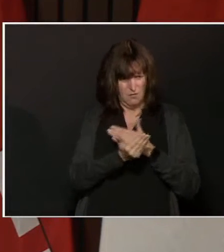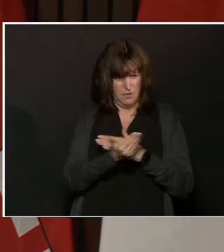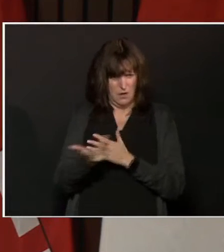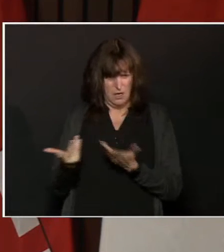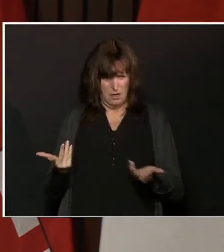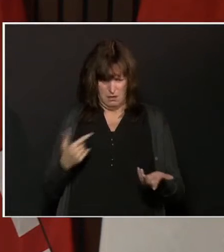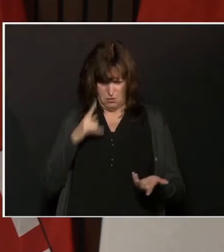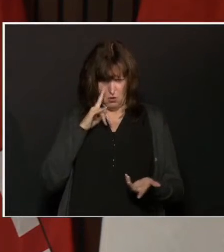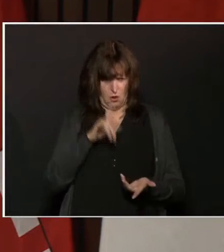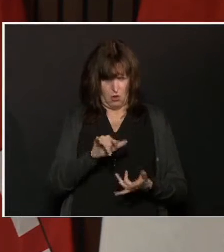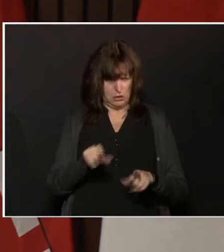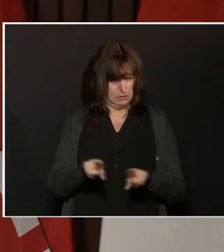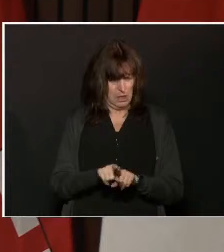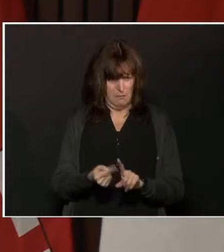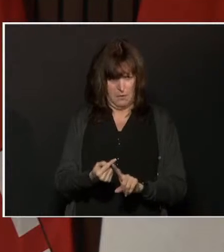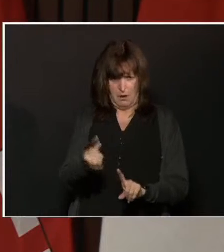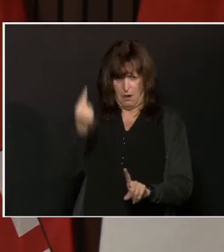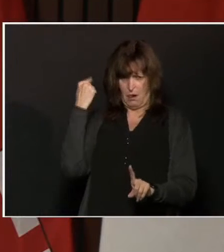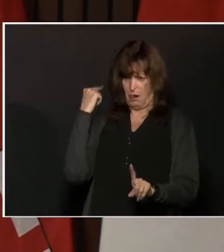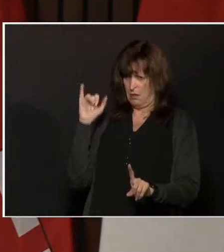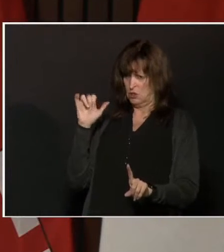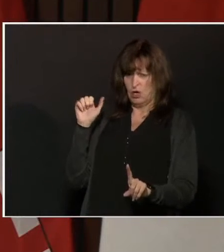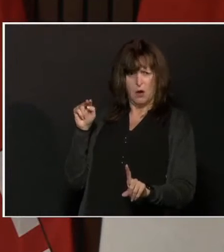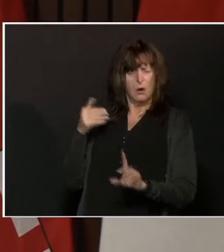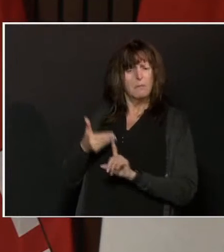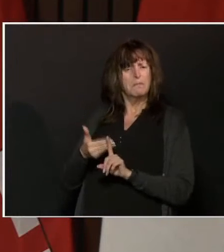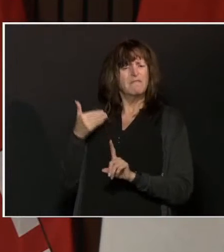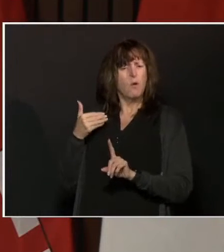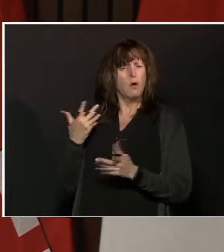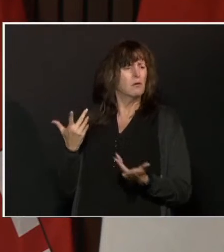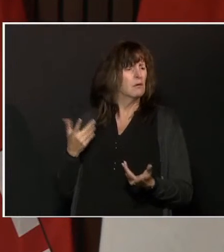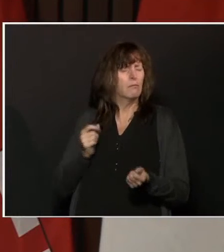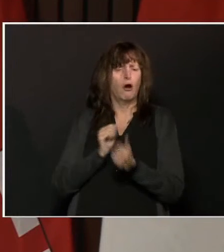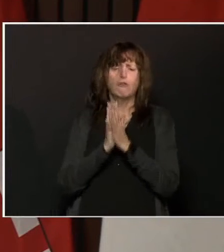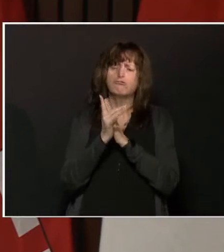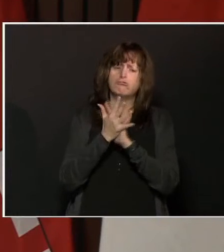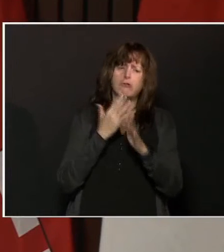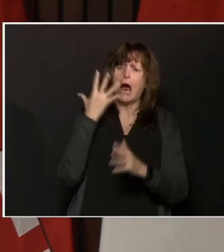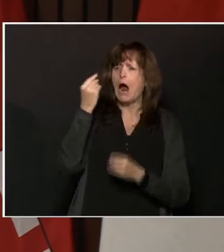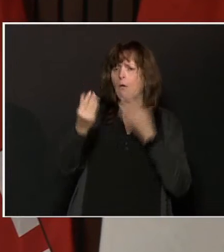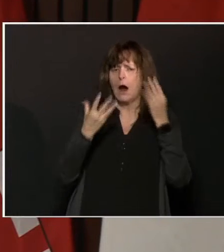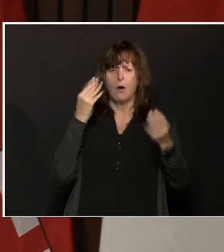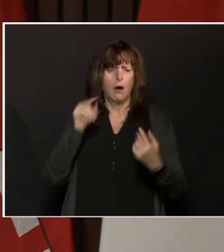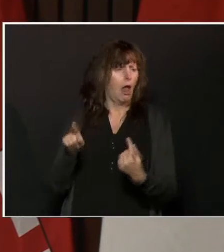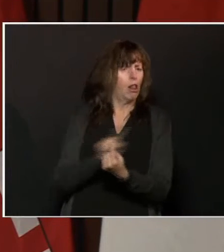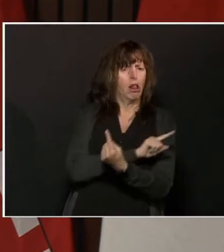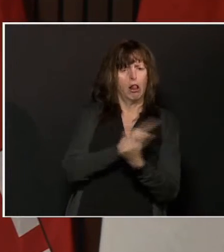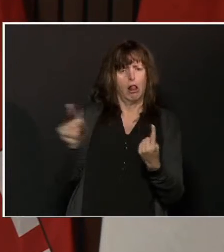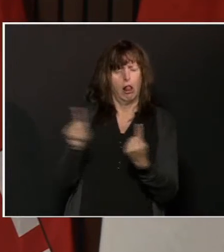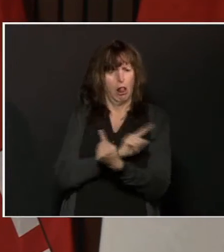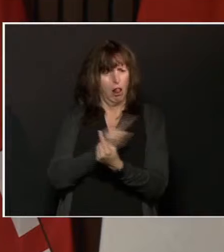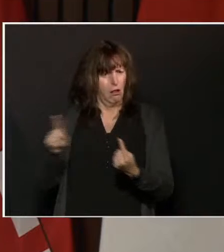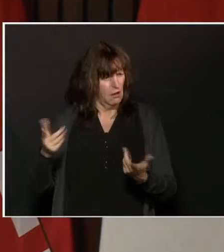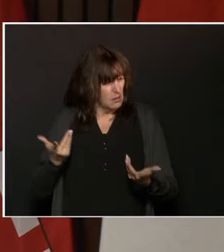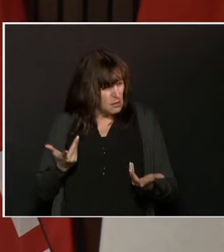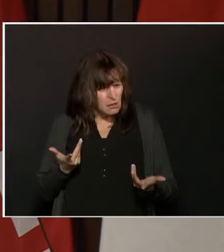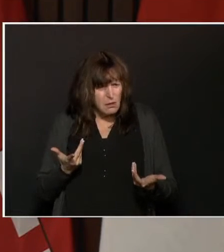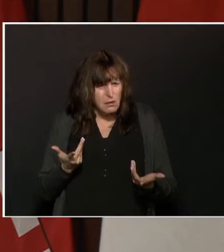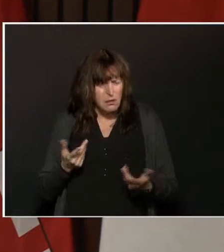CASE GROWTH AS YOU SEE IN THAT BIG SPIKE IN FRANCE BIG SPIKE IN FRANCE WITH A BIG SPIKE BIG SPIKE IN FRANCE WITH A BIG SPIKE IN BIG SPIKE IN FRANCE WITH A BIG SPIKE IN PURPLE SPIKE IN PURPLE LUCIA IN THE NETHERLANDS